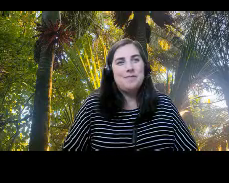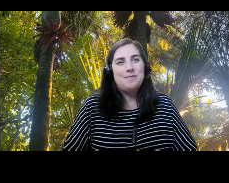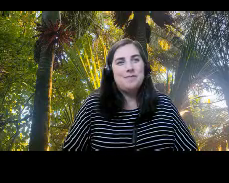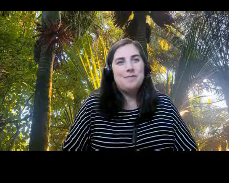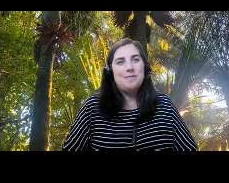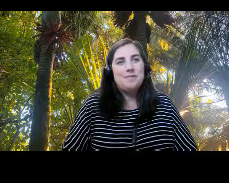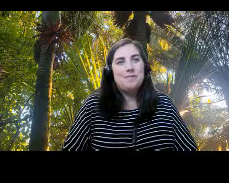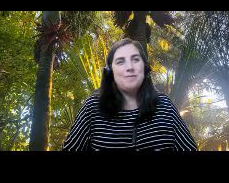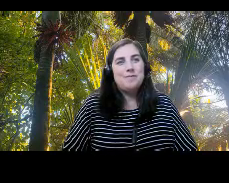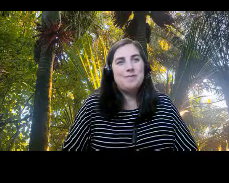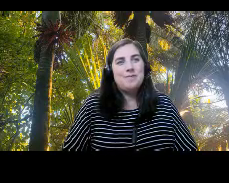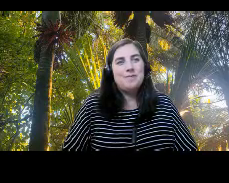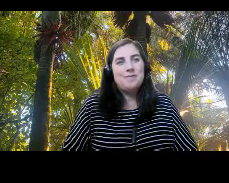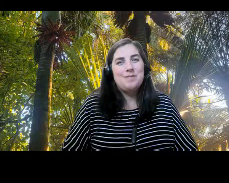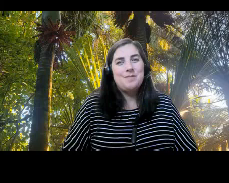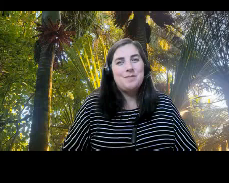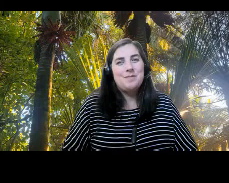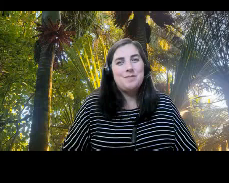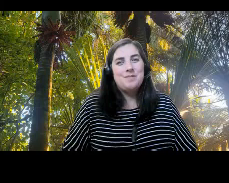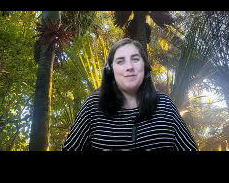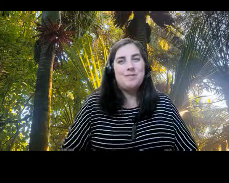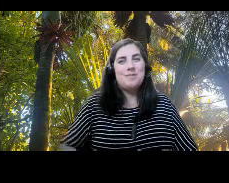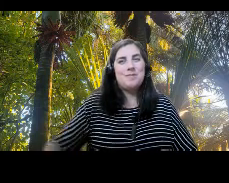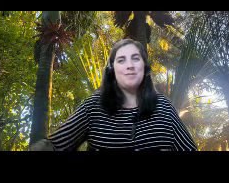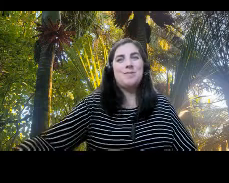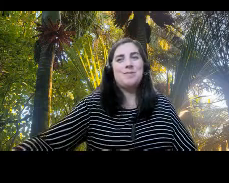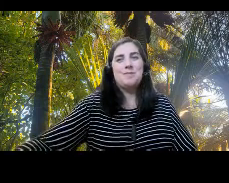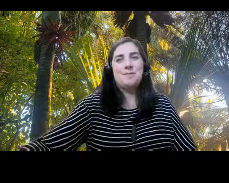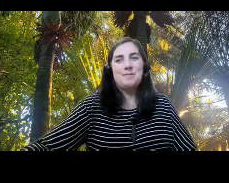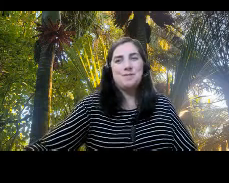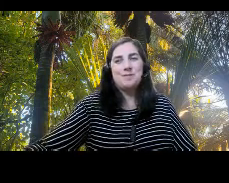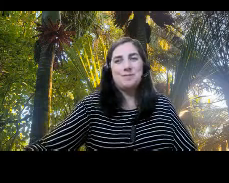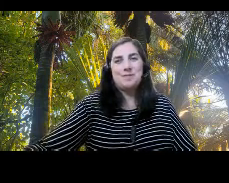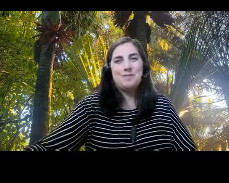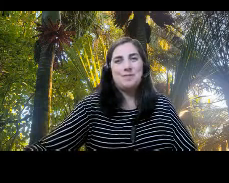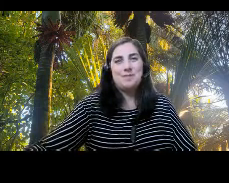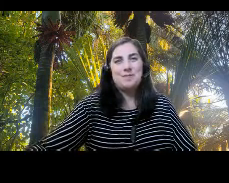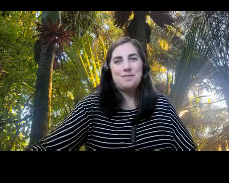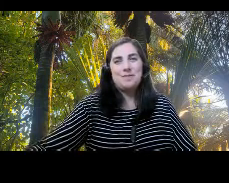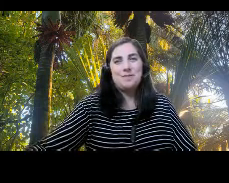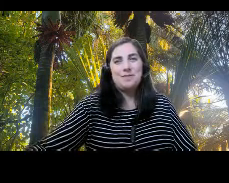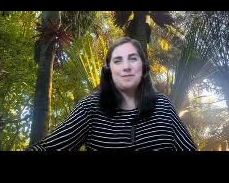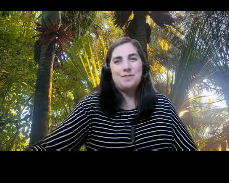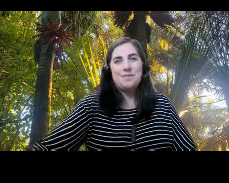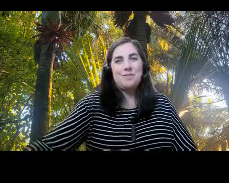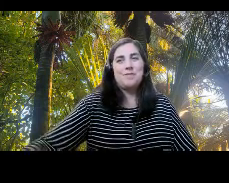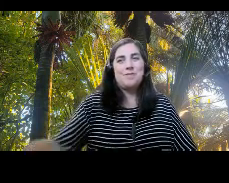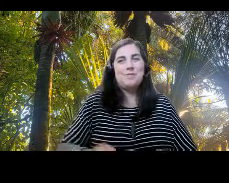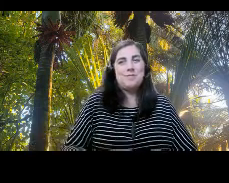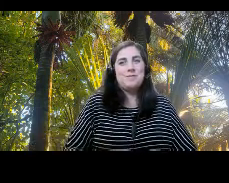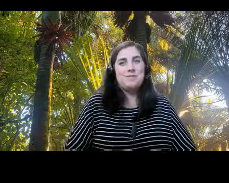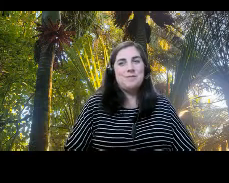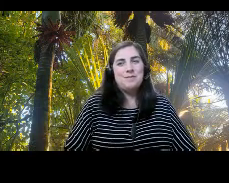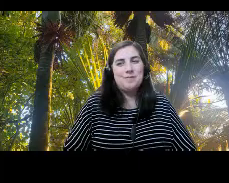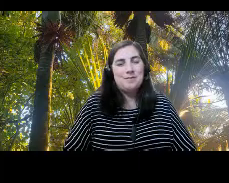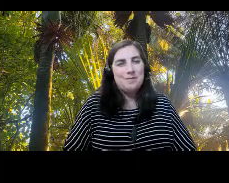It's sustainable building that's through the... I'm sorry, I can't remember the name the New Zealand Green Building Council.